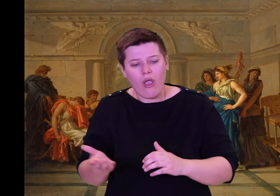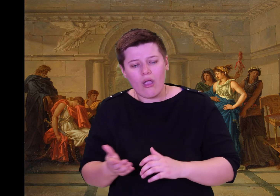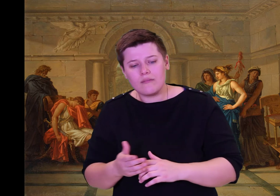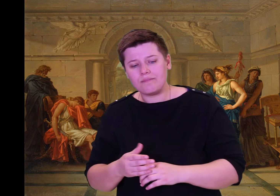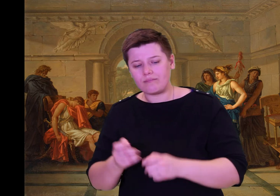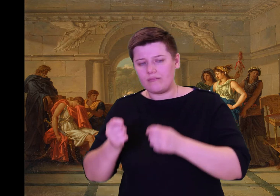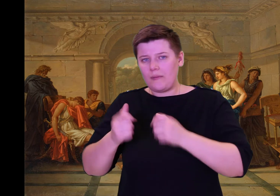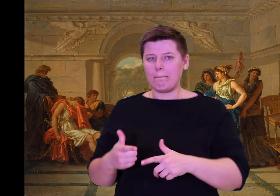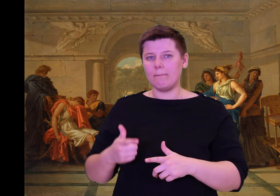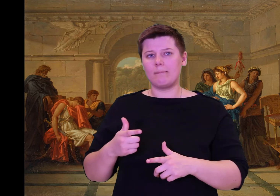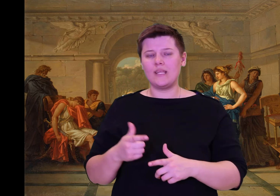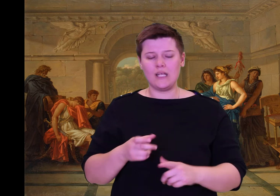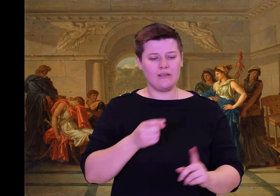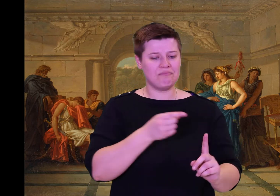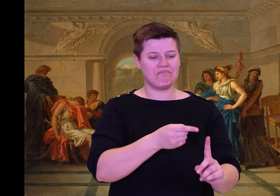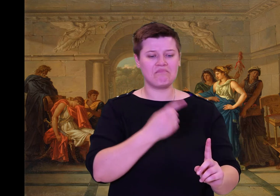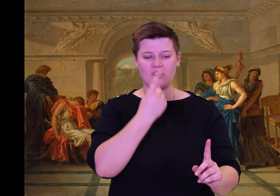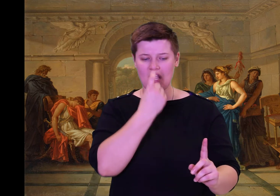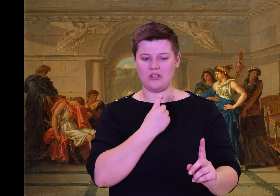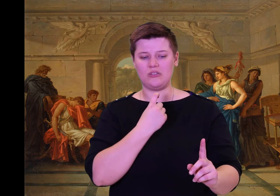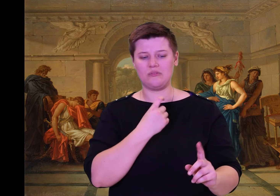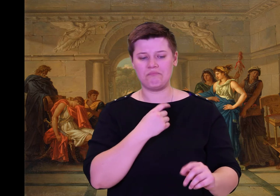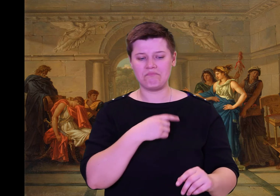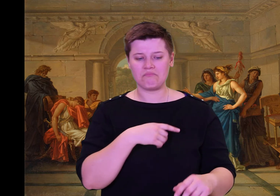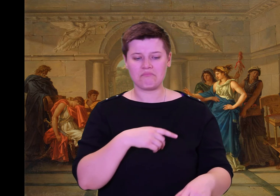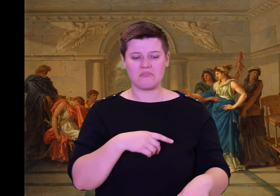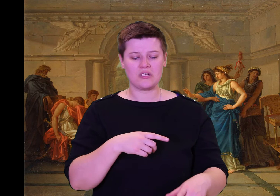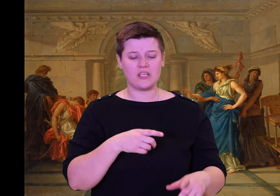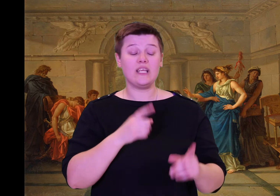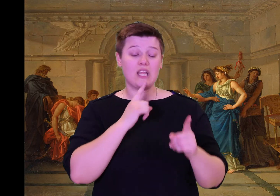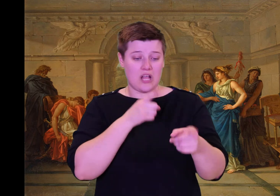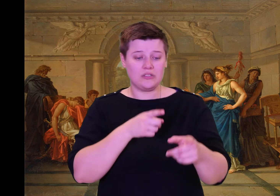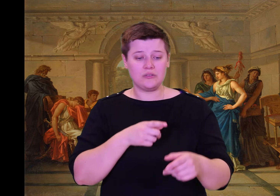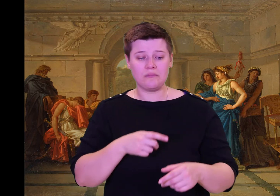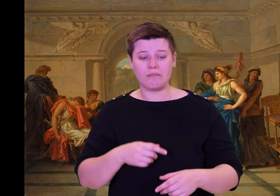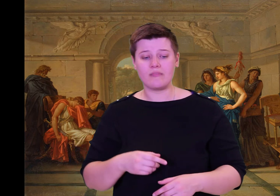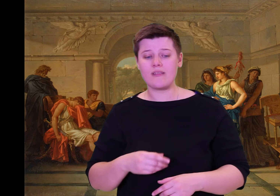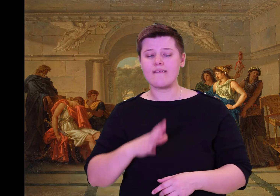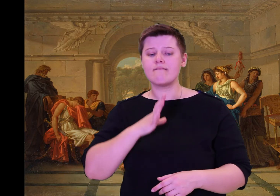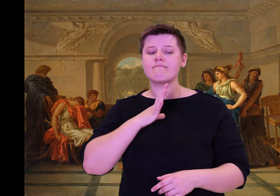with no way out; my heart grows faint. So tell me--